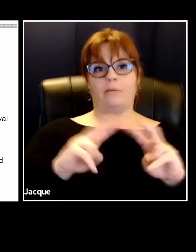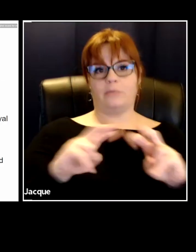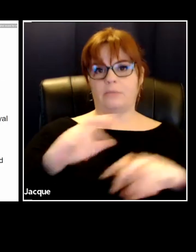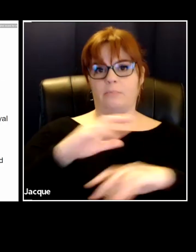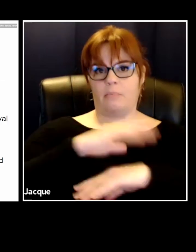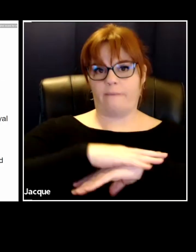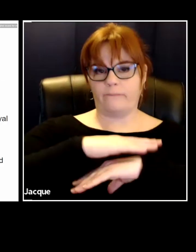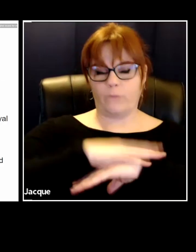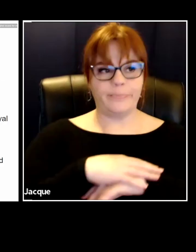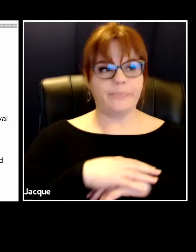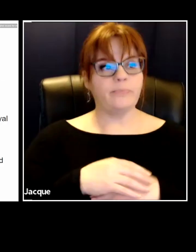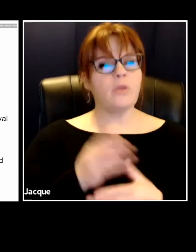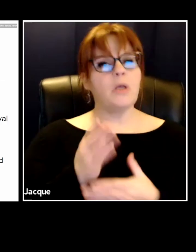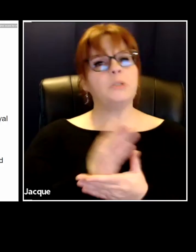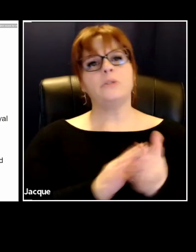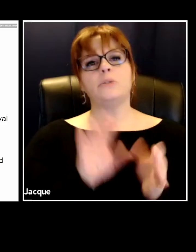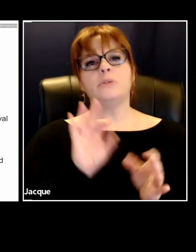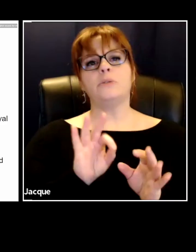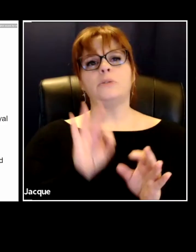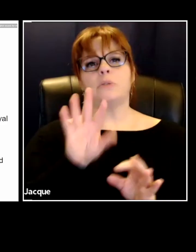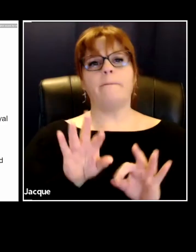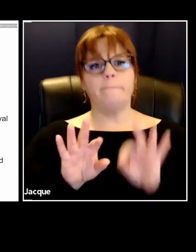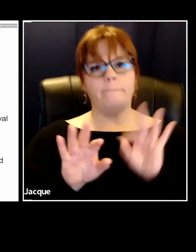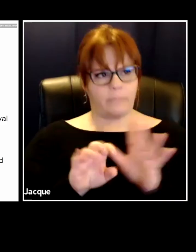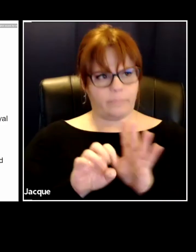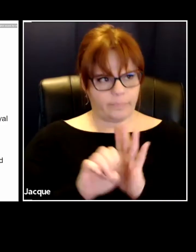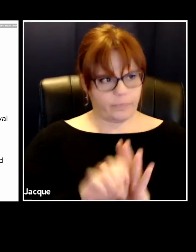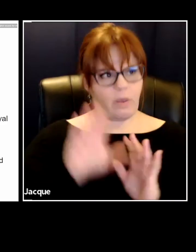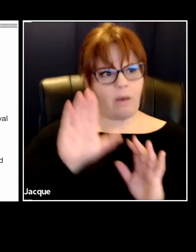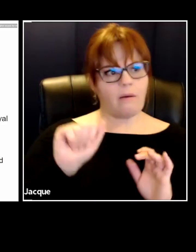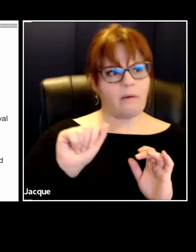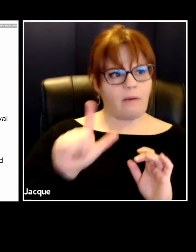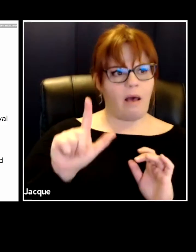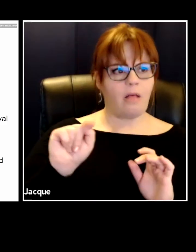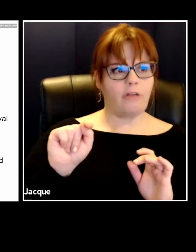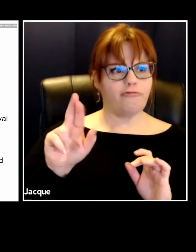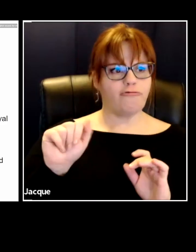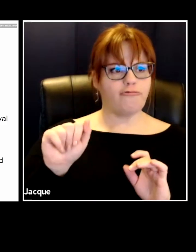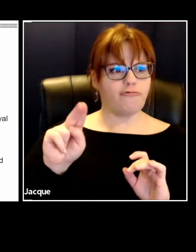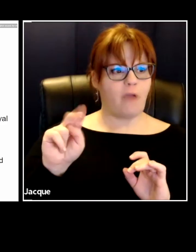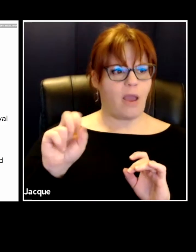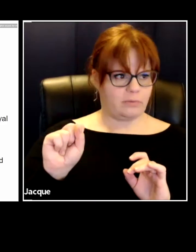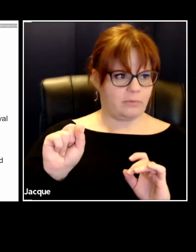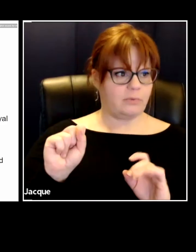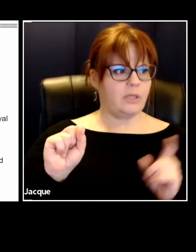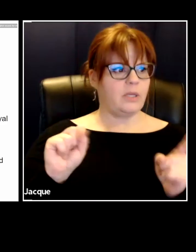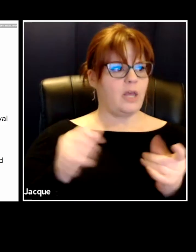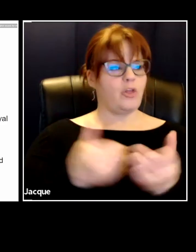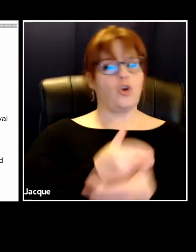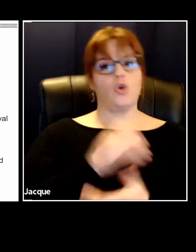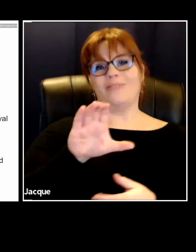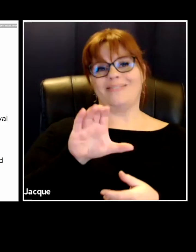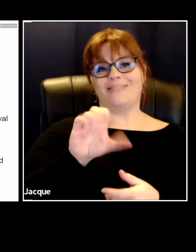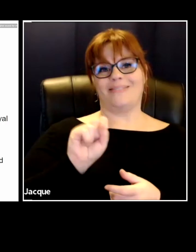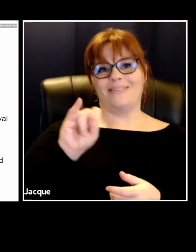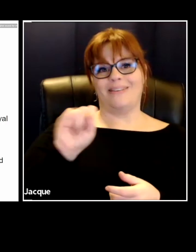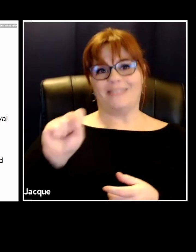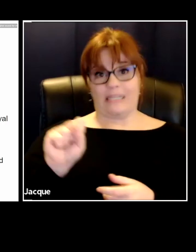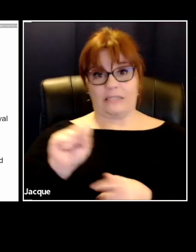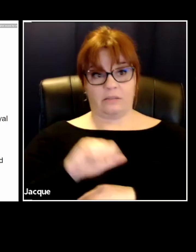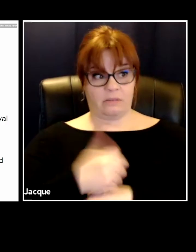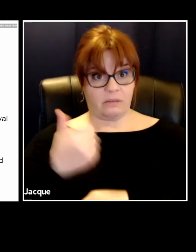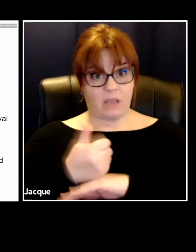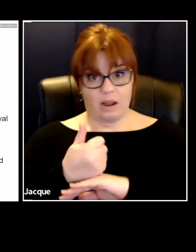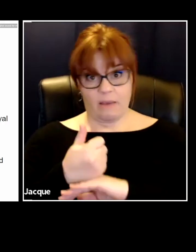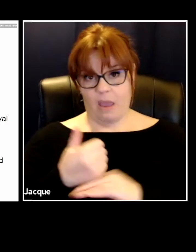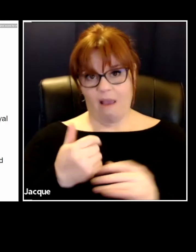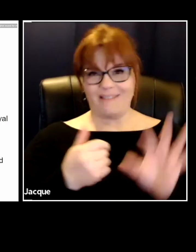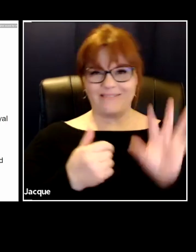just a few examples of that. Um, Calrans in their new um, CSIS setup has nine quantitative metrics.